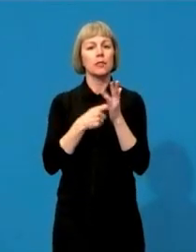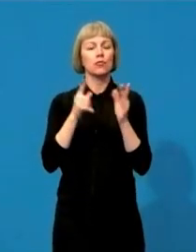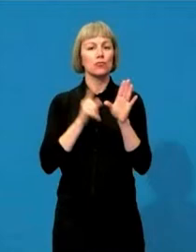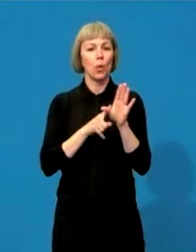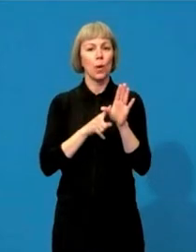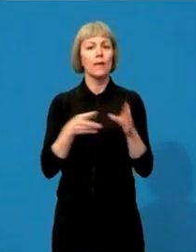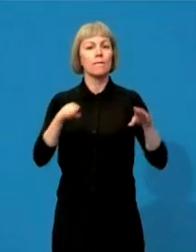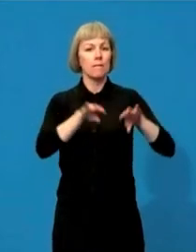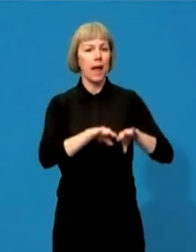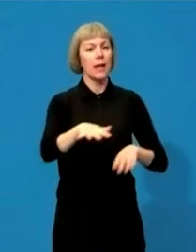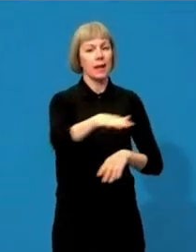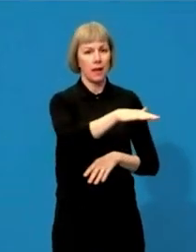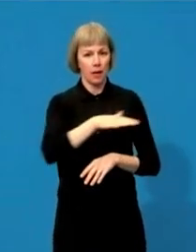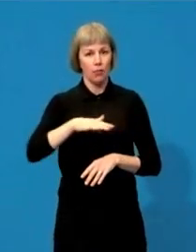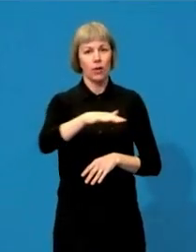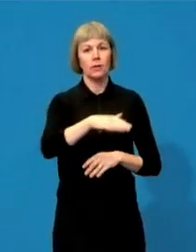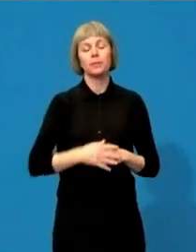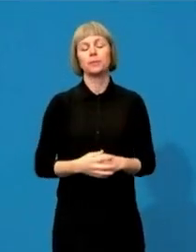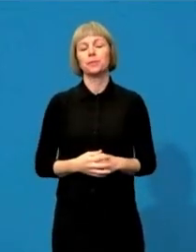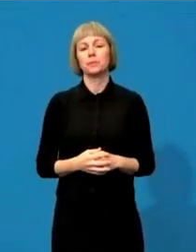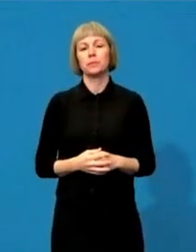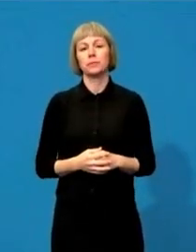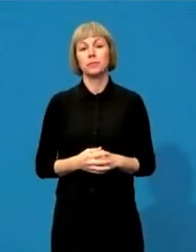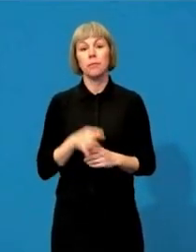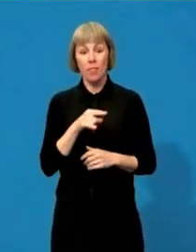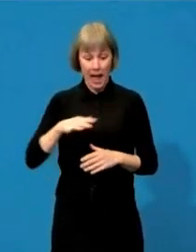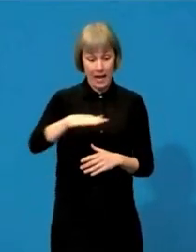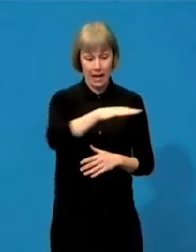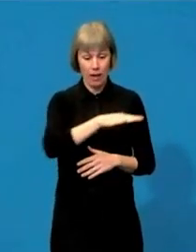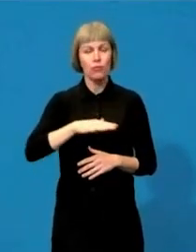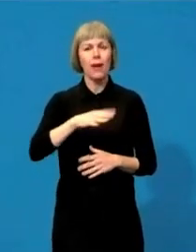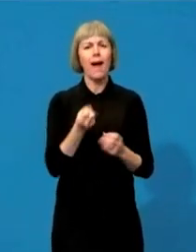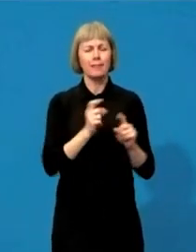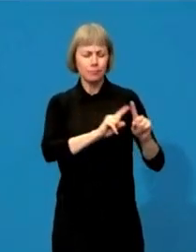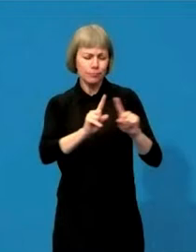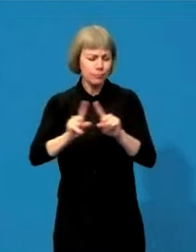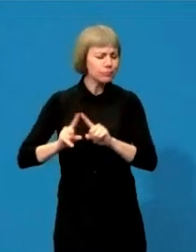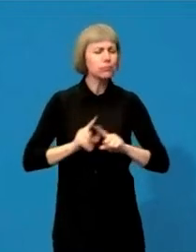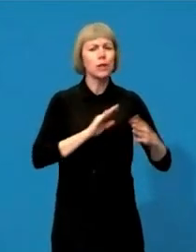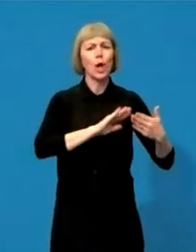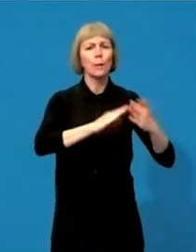The Fitzroy Valley is a collection of connected communities covering an area of the